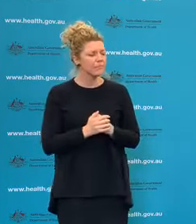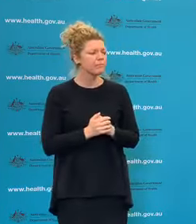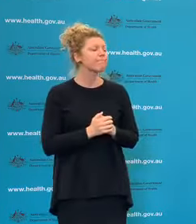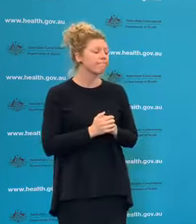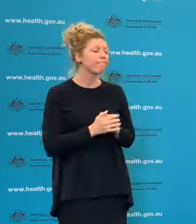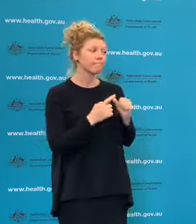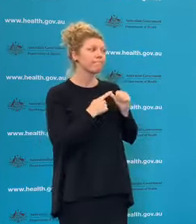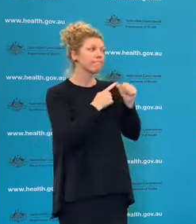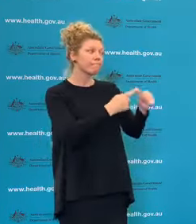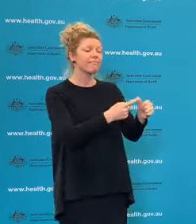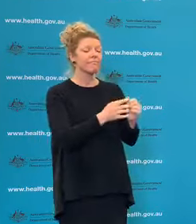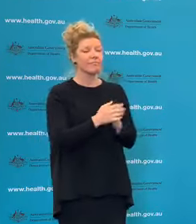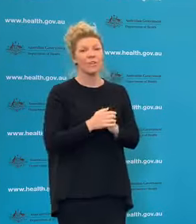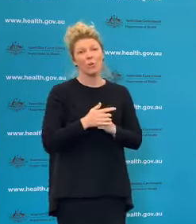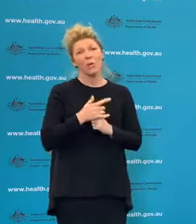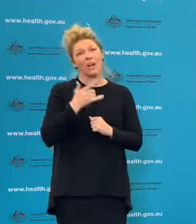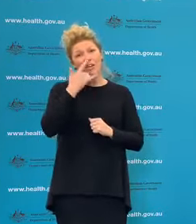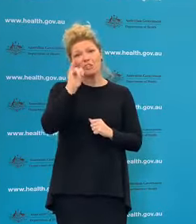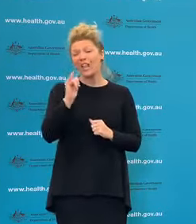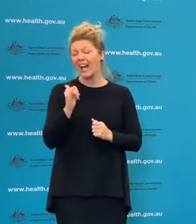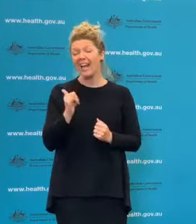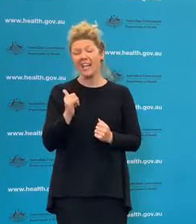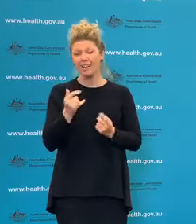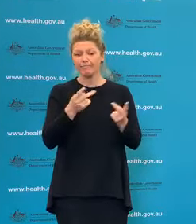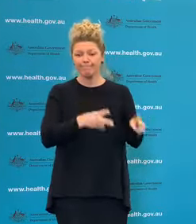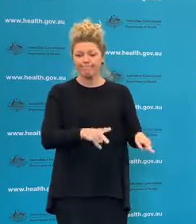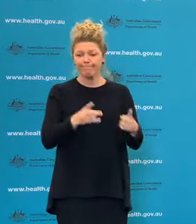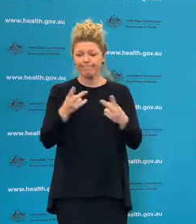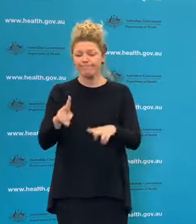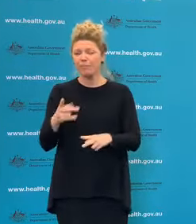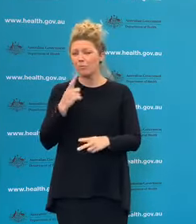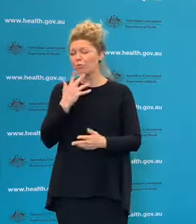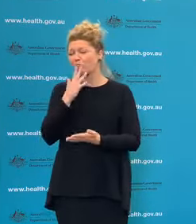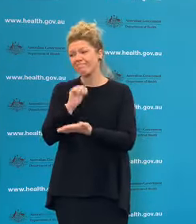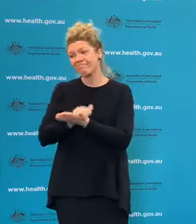ones in this in this outbreak and we encourage the families to continue to